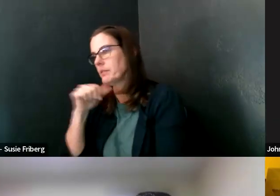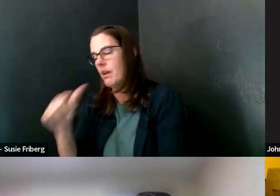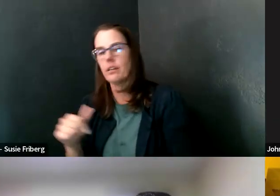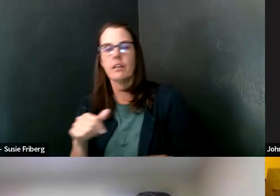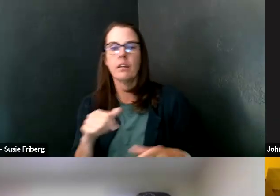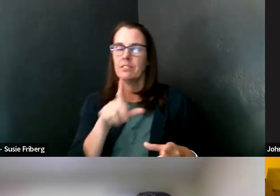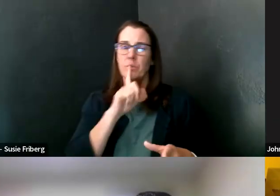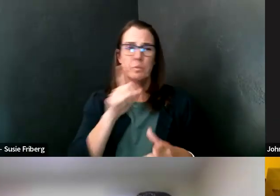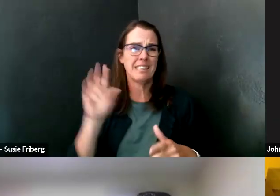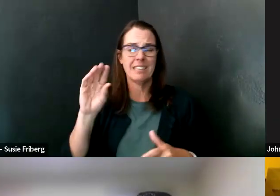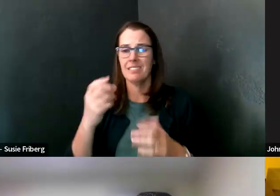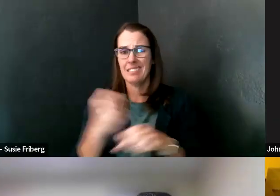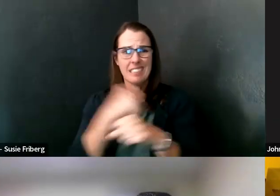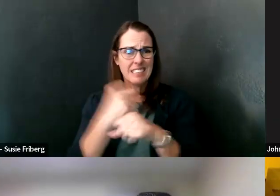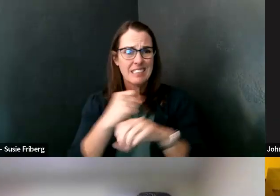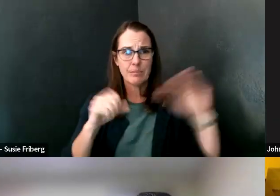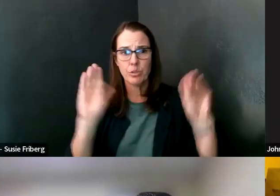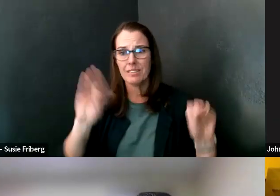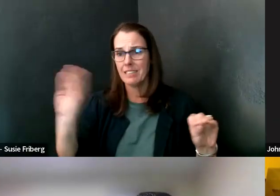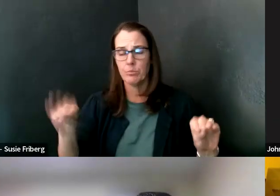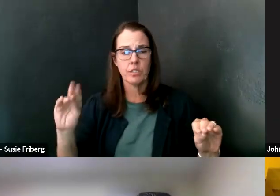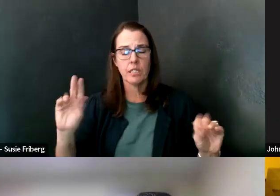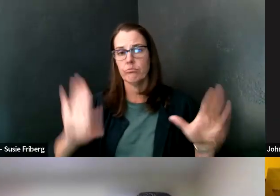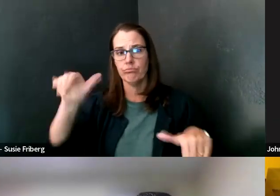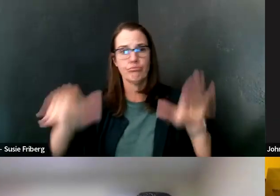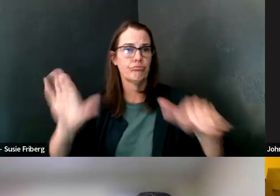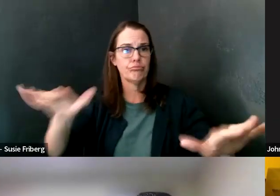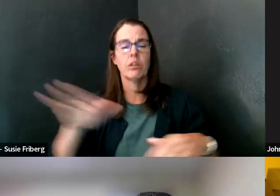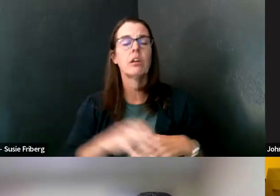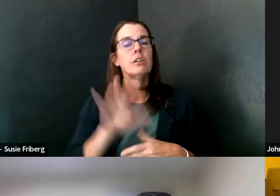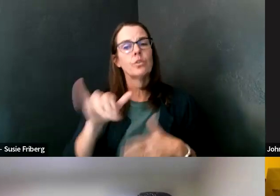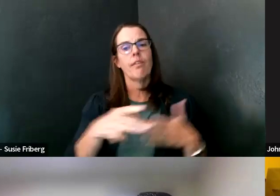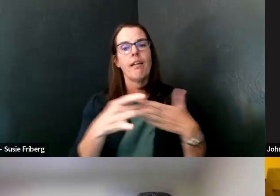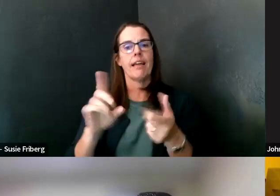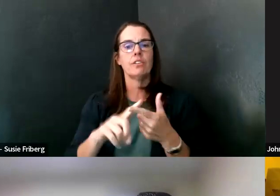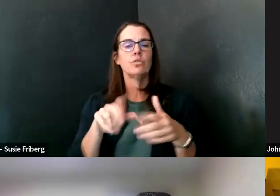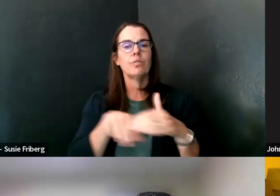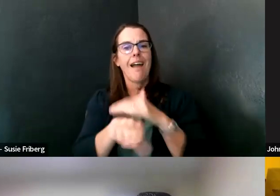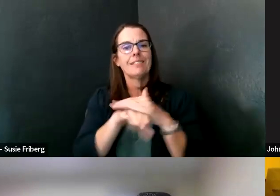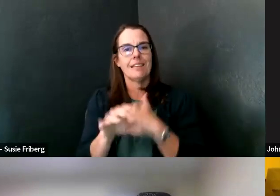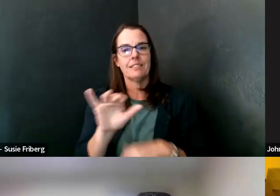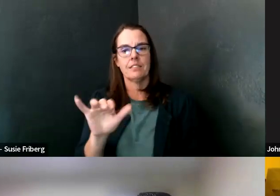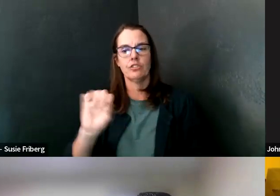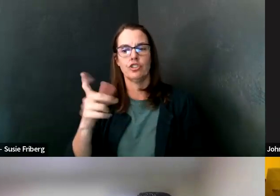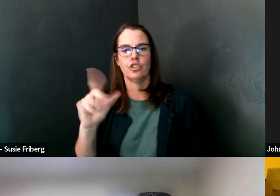formulary shifted and they no longer had access that led to access shifting. So when they were no